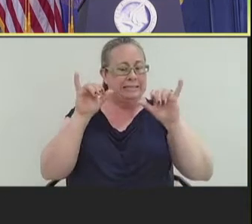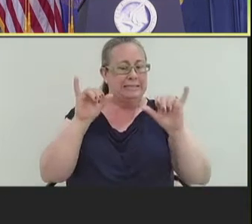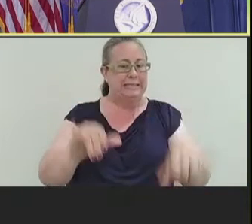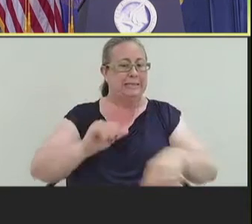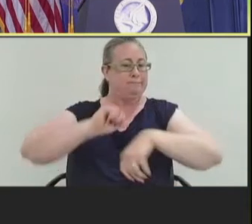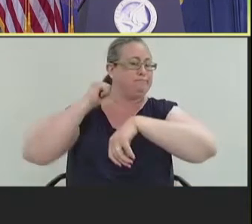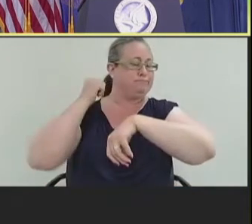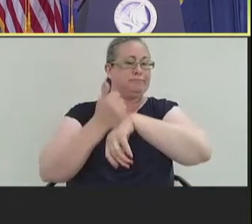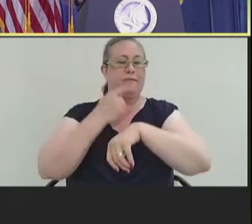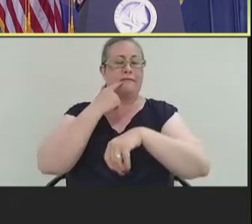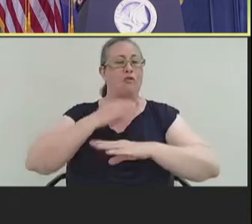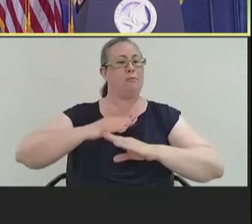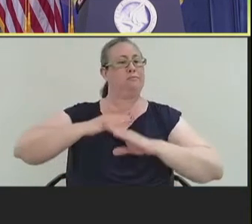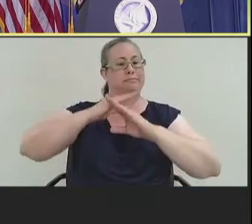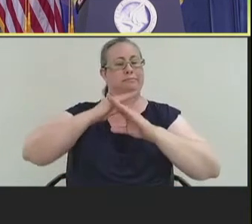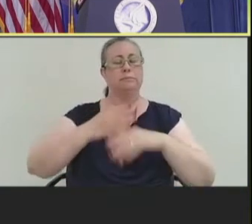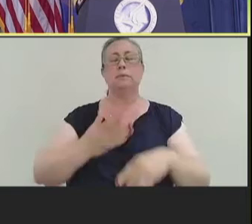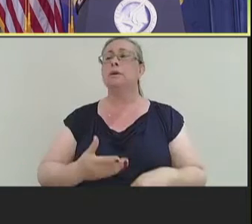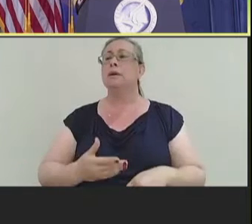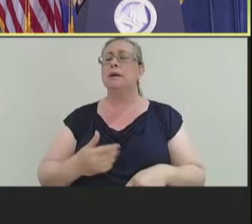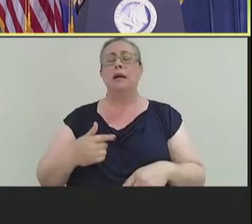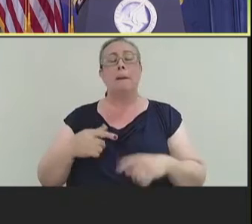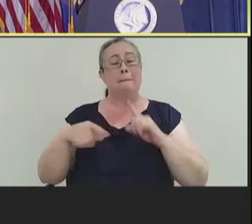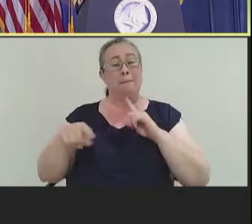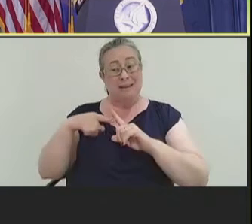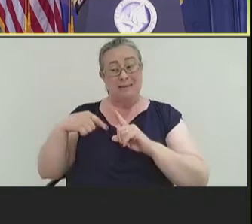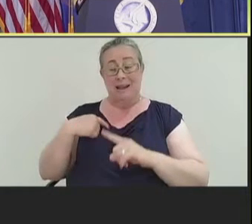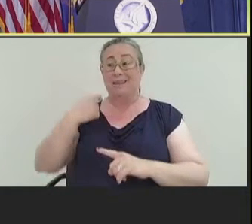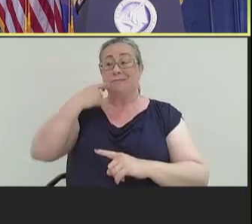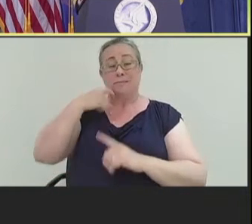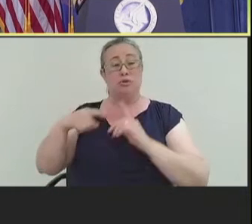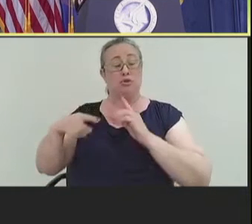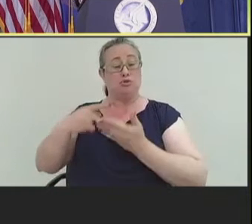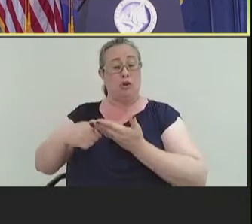is important to highlight, as I talked with Director Mandy Cohen of the CDC, that we still